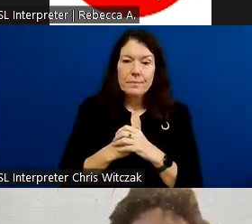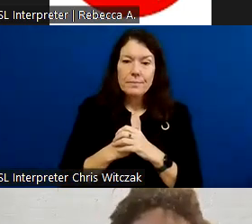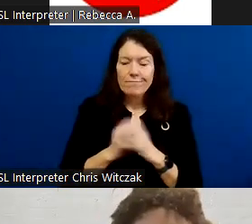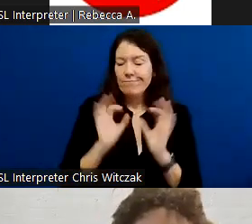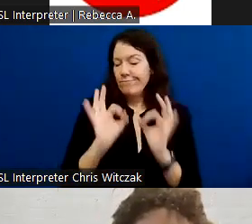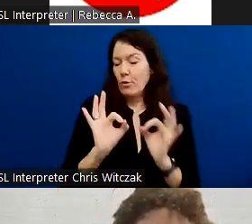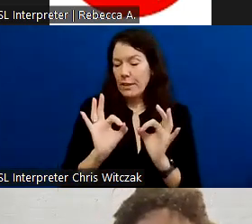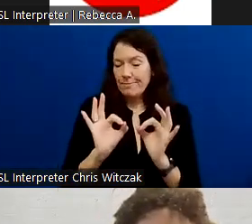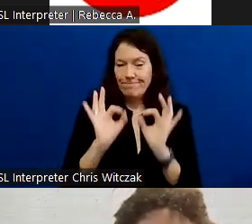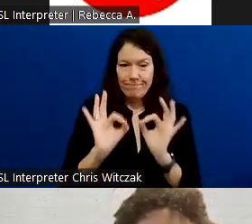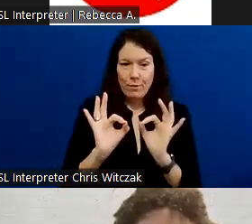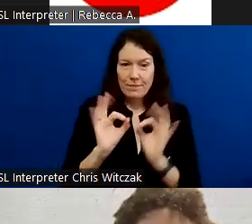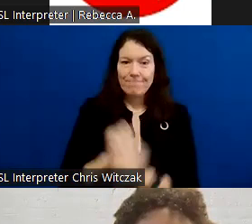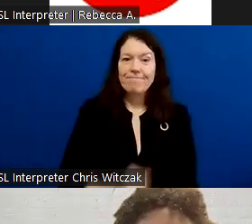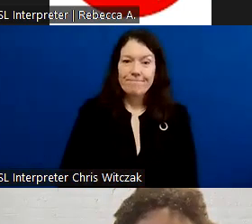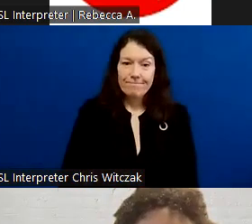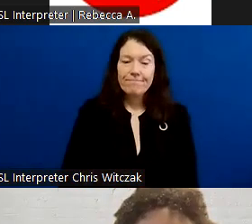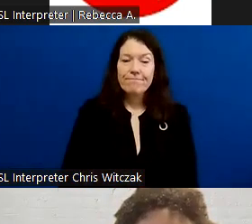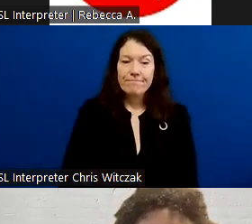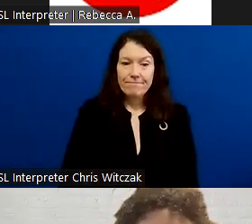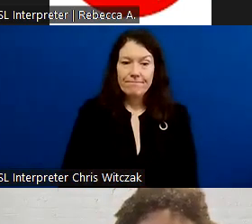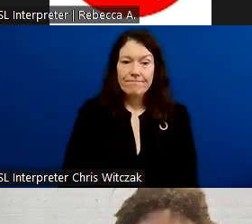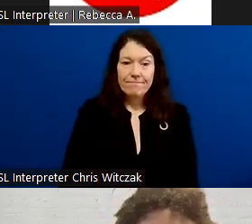all right